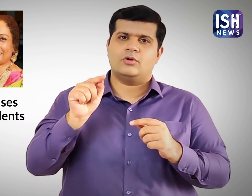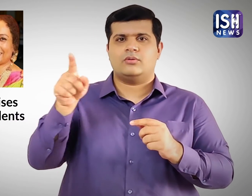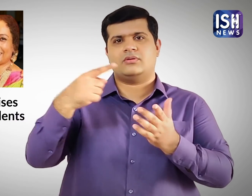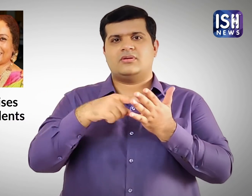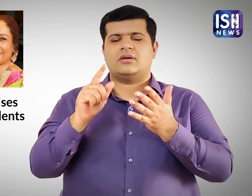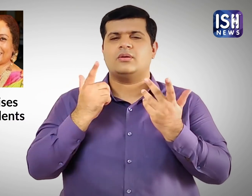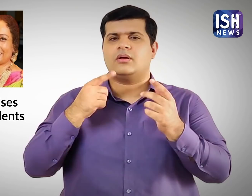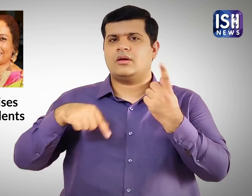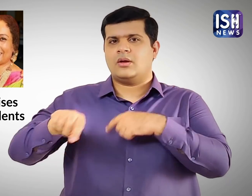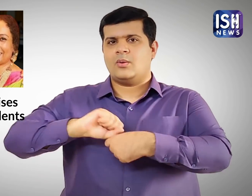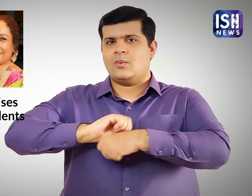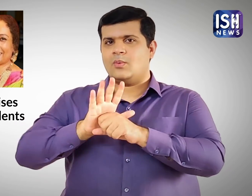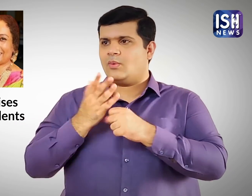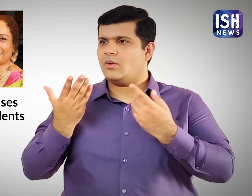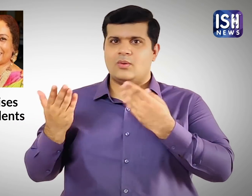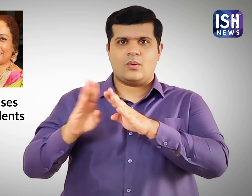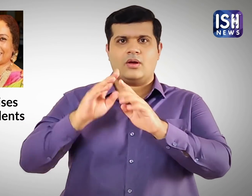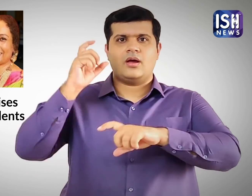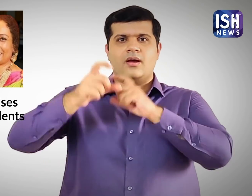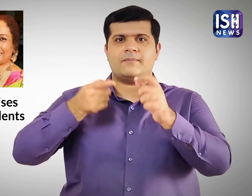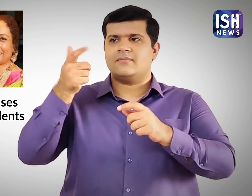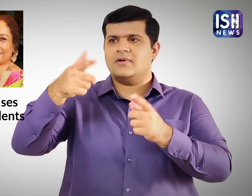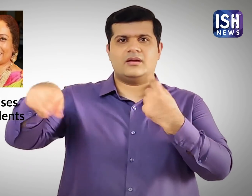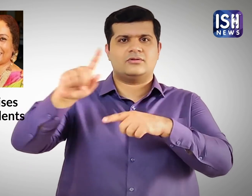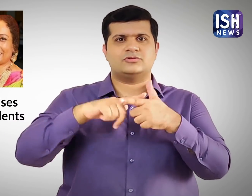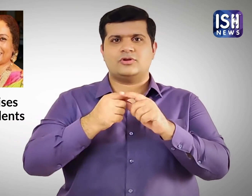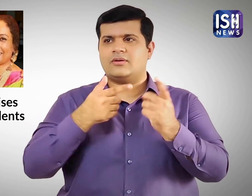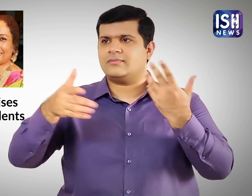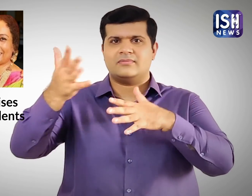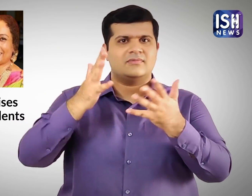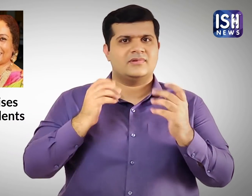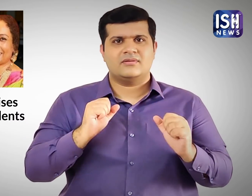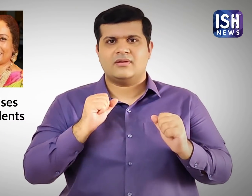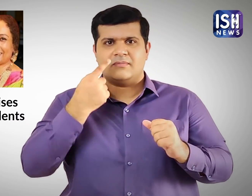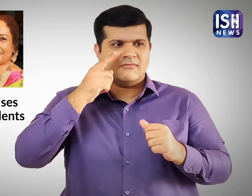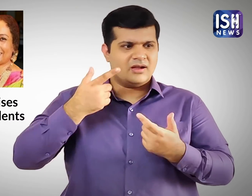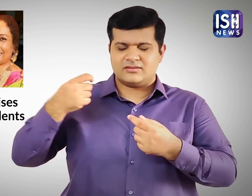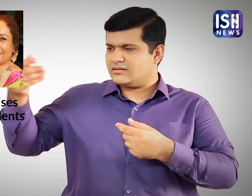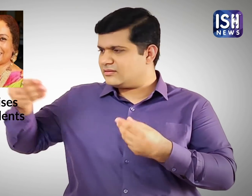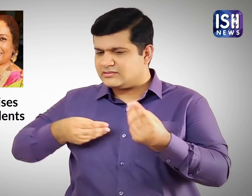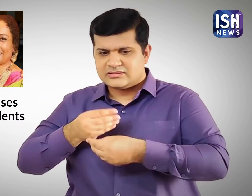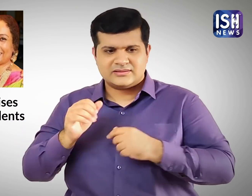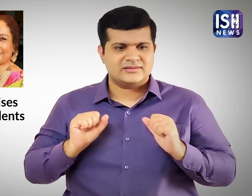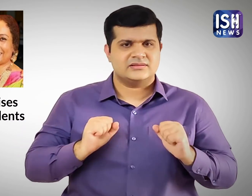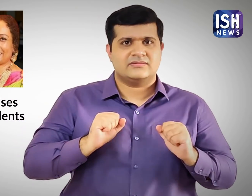Due to the lockdown, pay cuts and financial constraints,